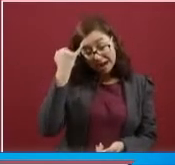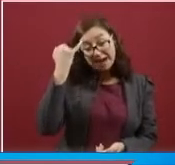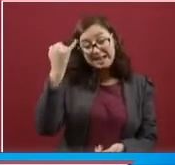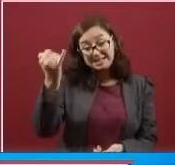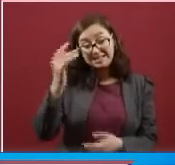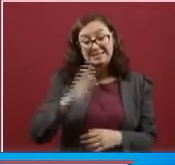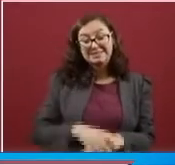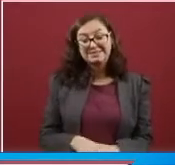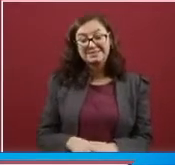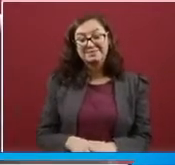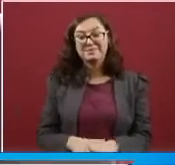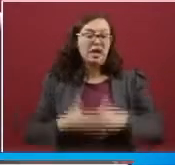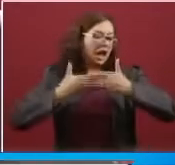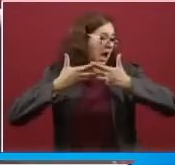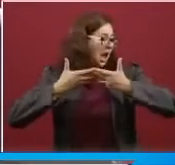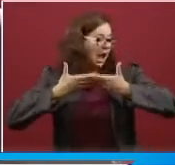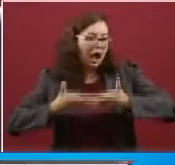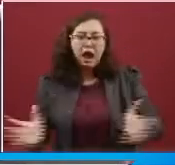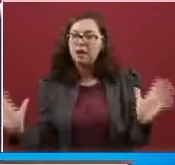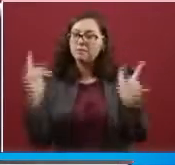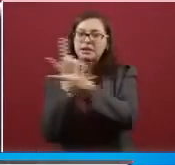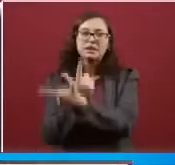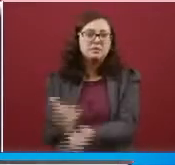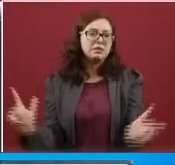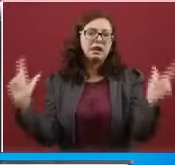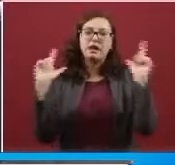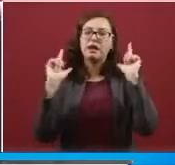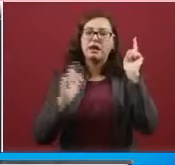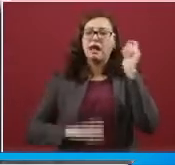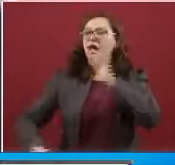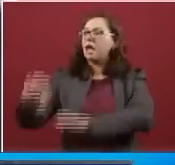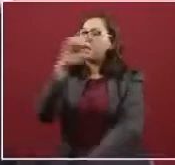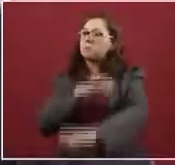the leonine contracts of the gas pipelines and many more unfinished works